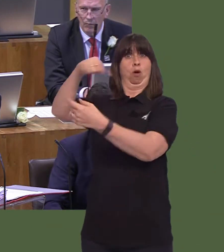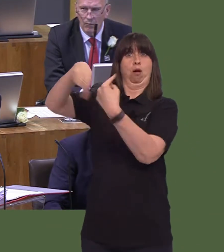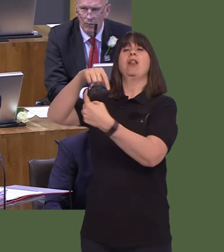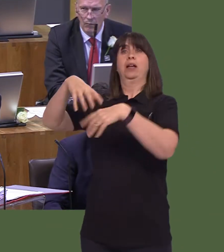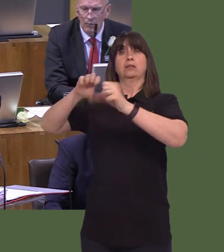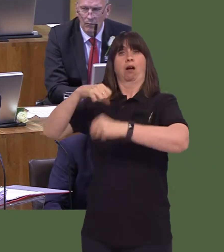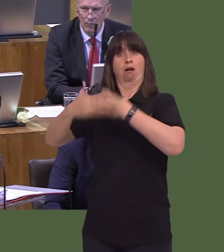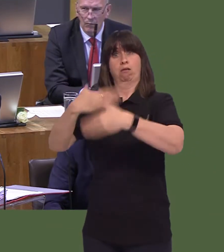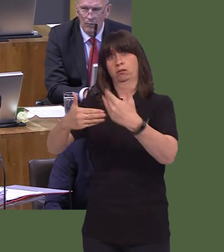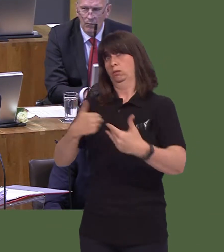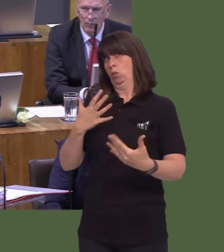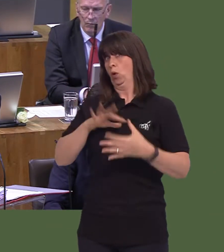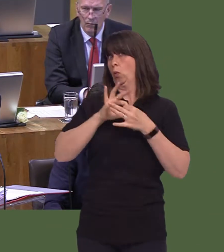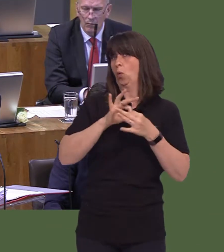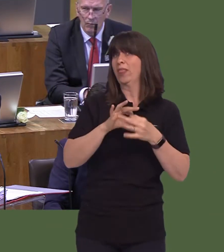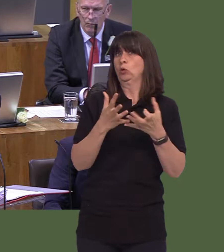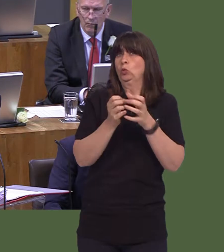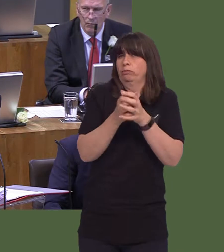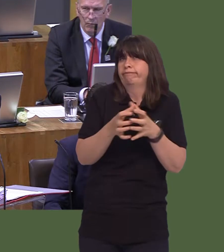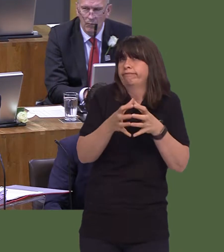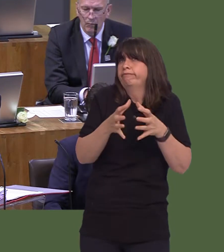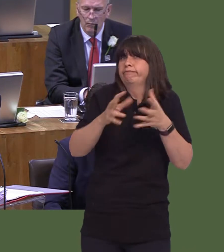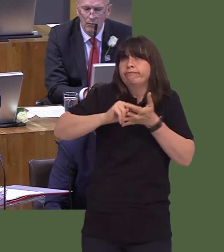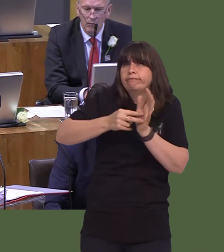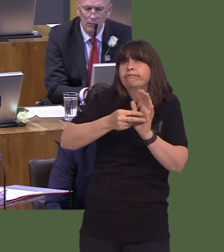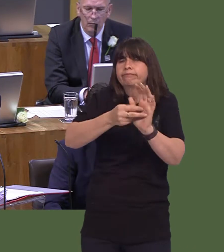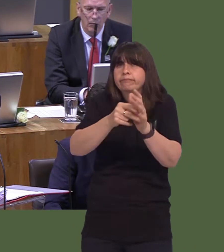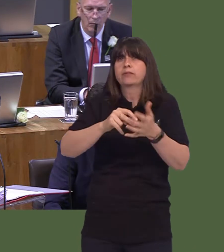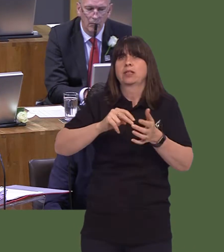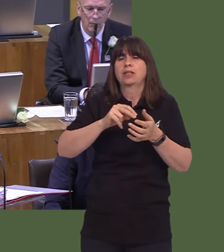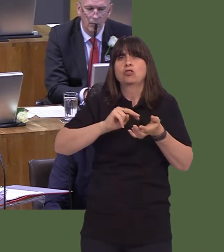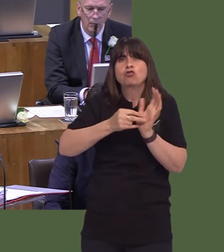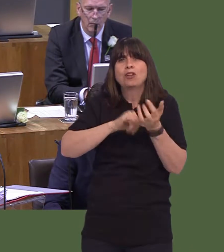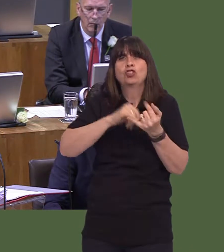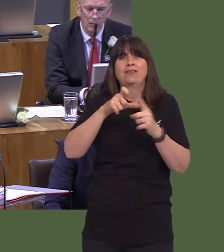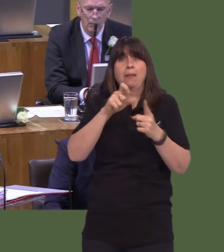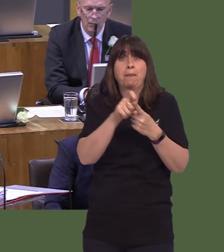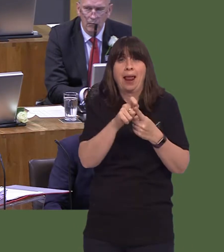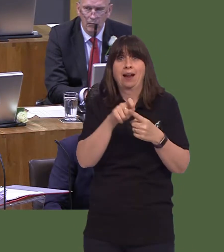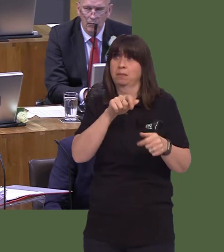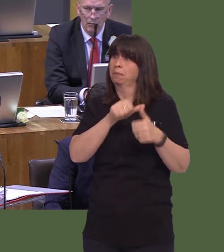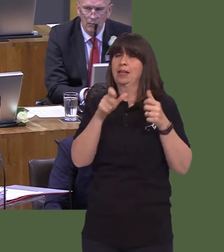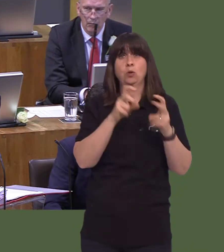We want to work with them to develop a strategic development plan. That is, by far, the most sensible approachóhe has said it himself in this Chamberóbut it